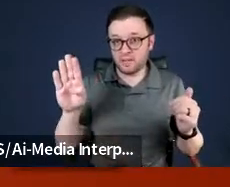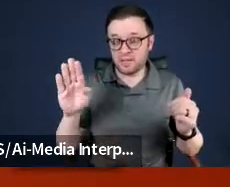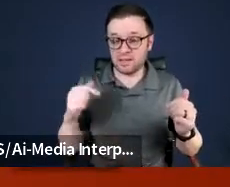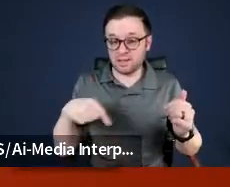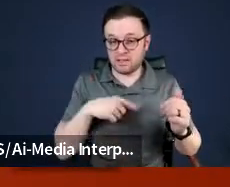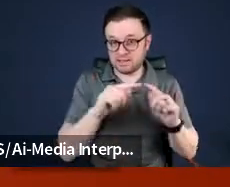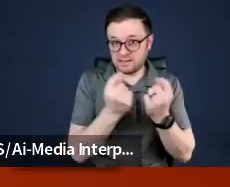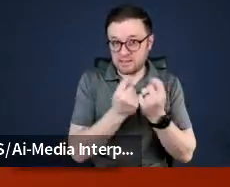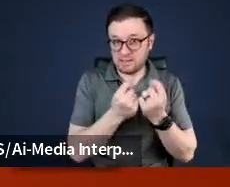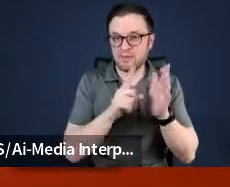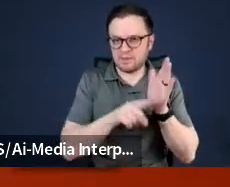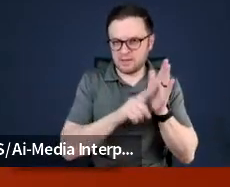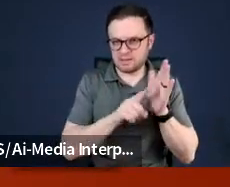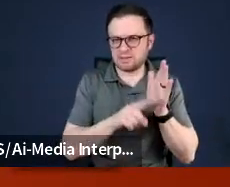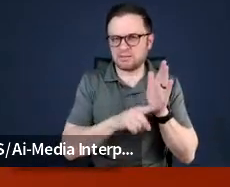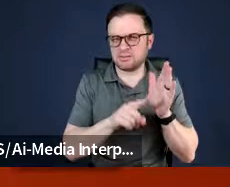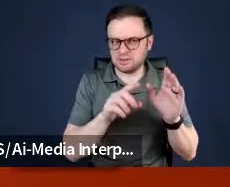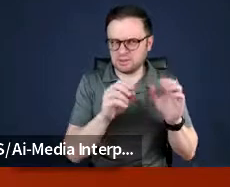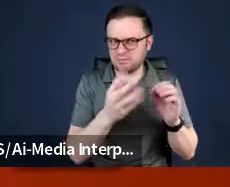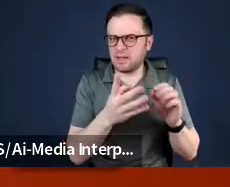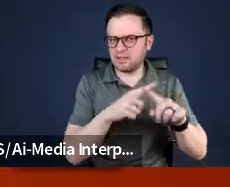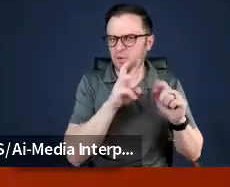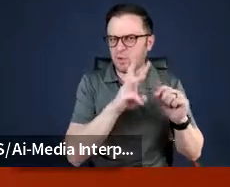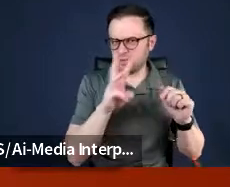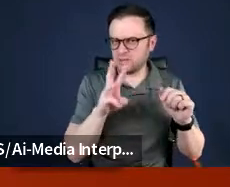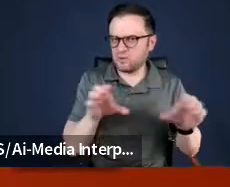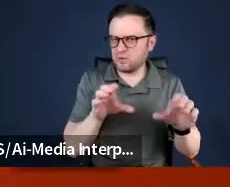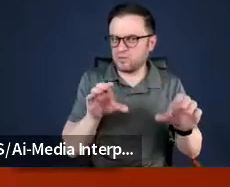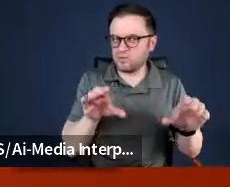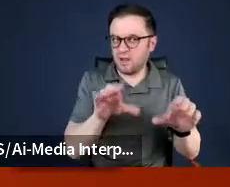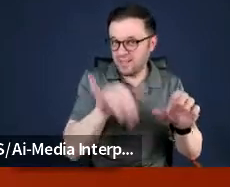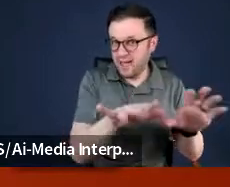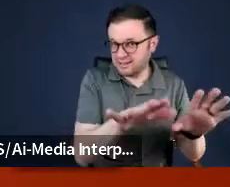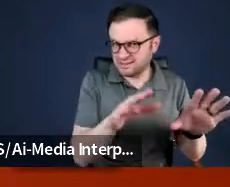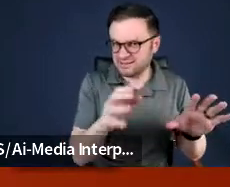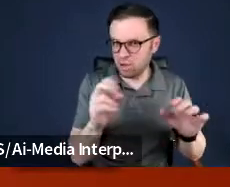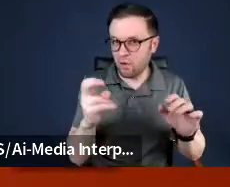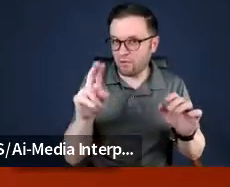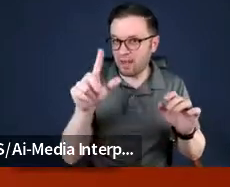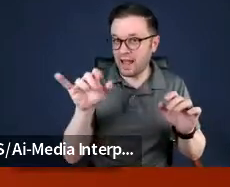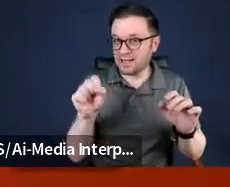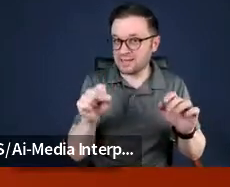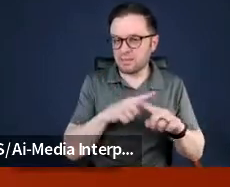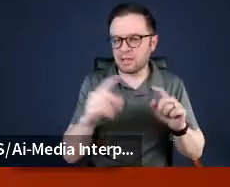Here at the NFB, the team have tested several websites that have employed overlays